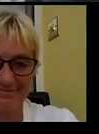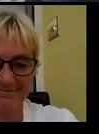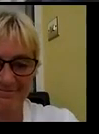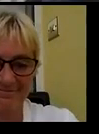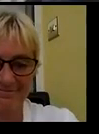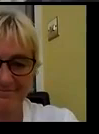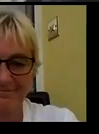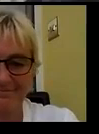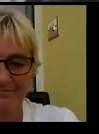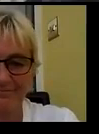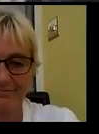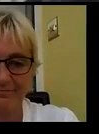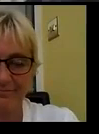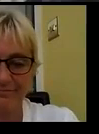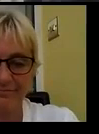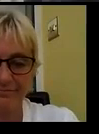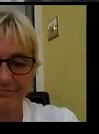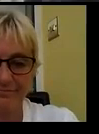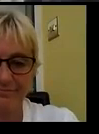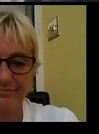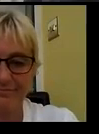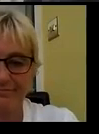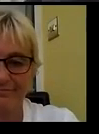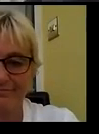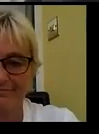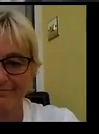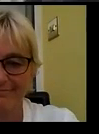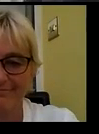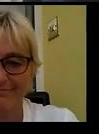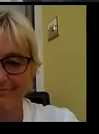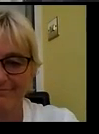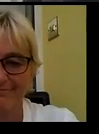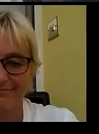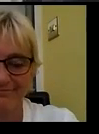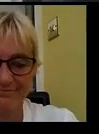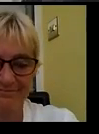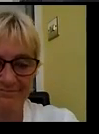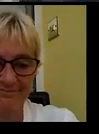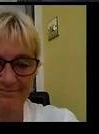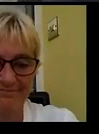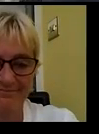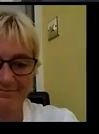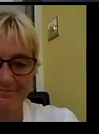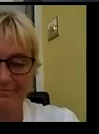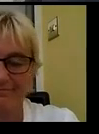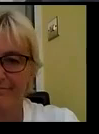we've got Steve Thorley group president of Crown Prosecution Service and James Cox